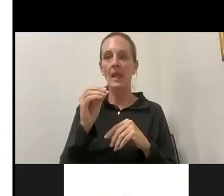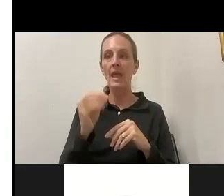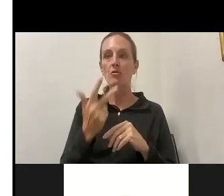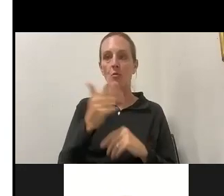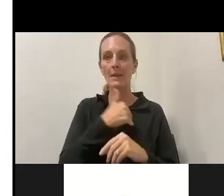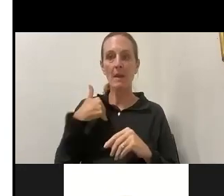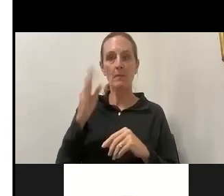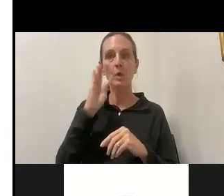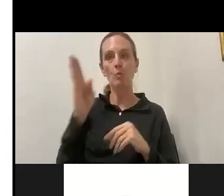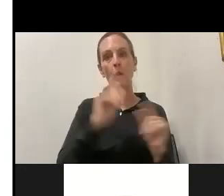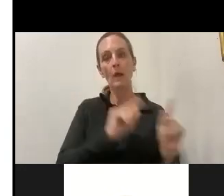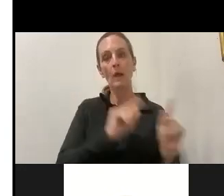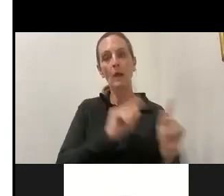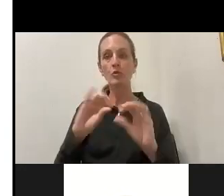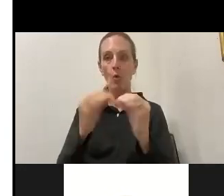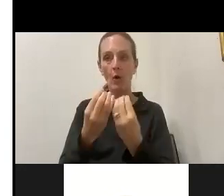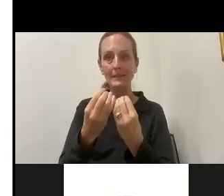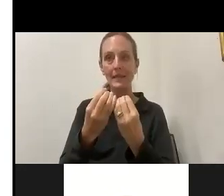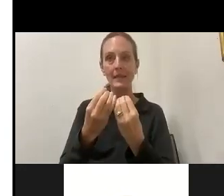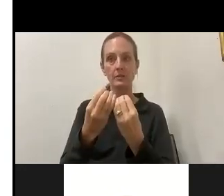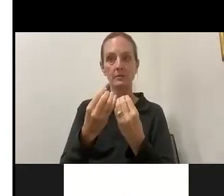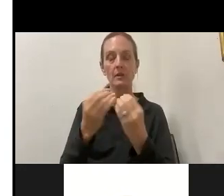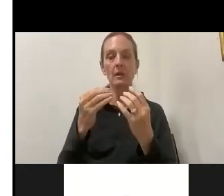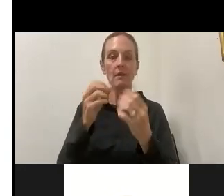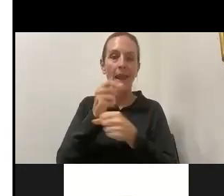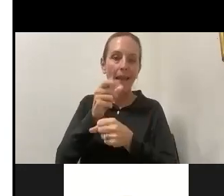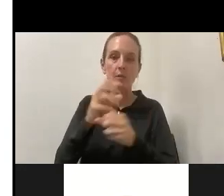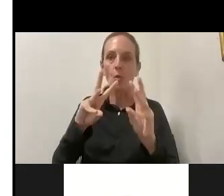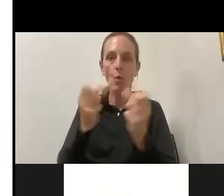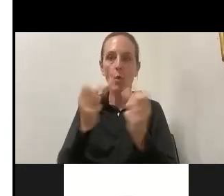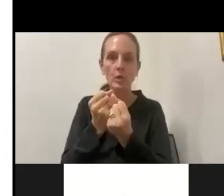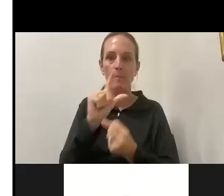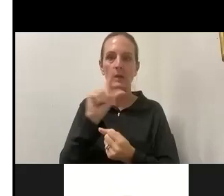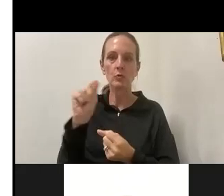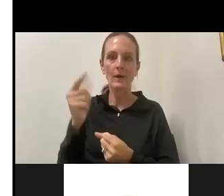in a travel plan for attending the national CCP conference, or the provincial CCP conference etc.